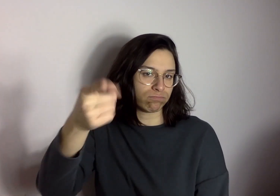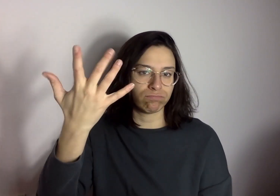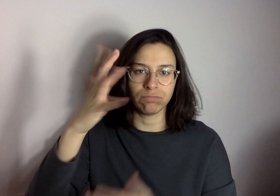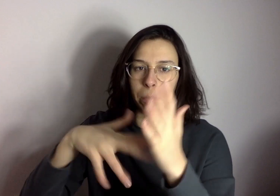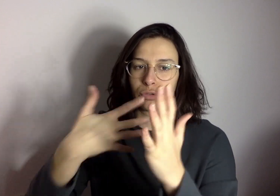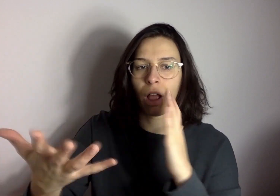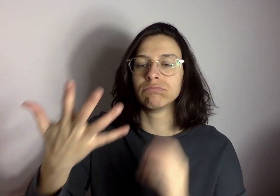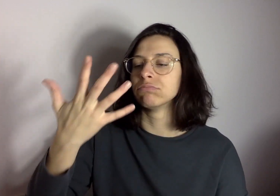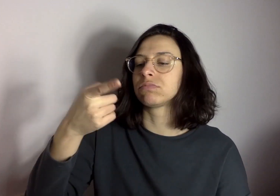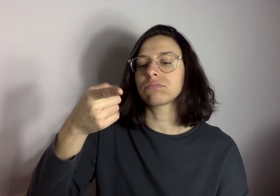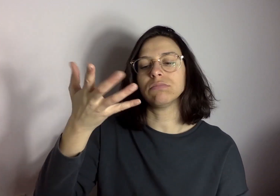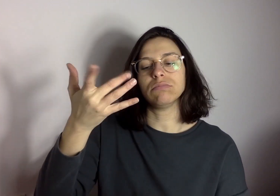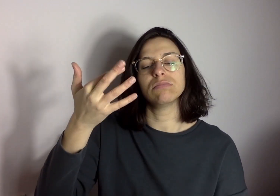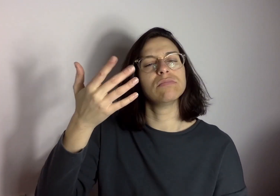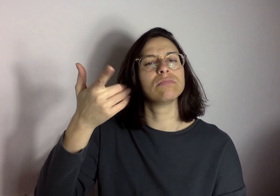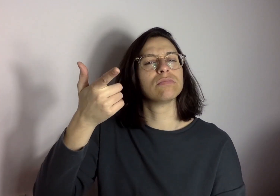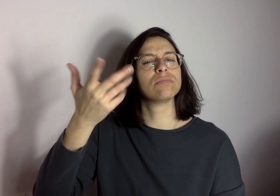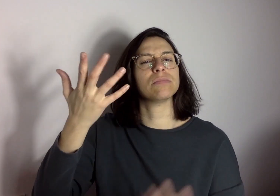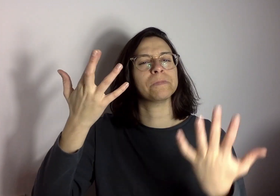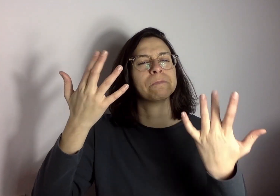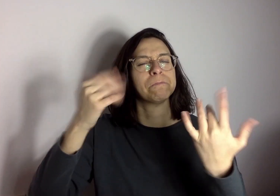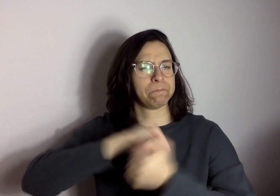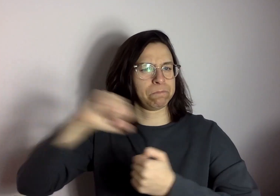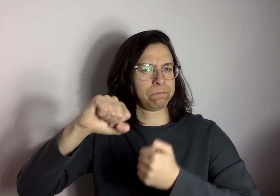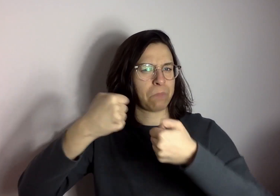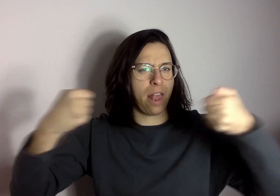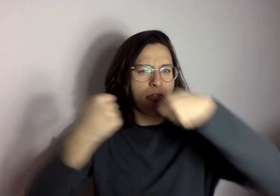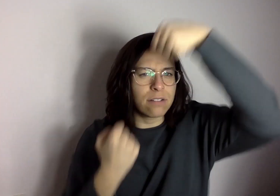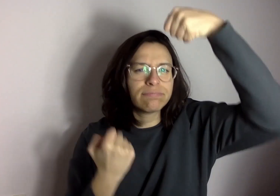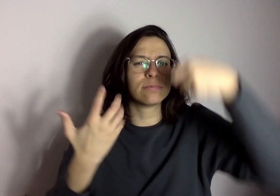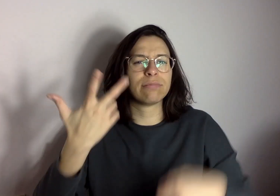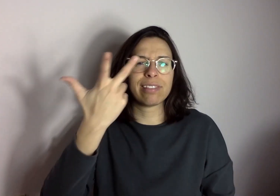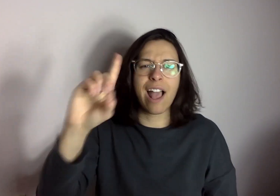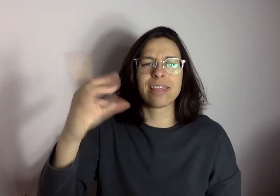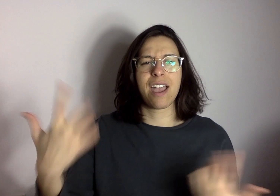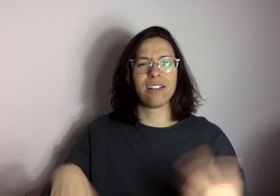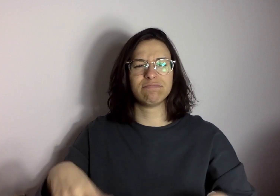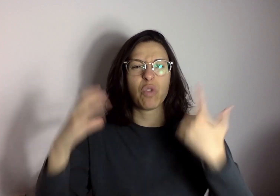.... sign language... it is fast, compact, very specific and 3D, cool